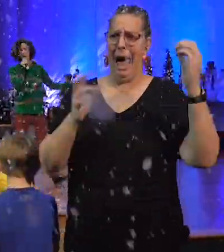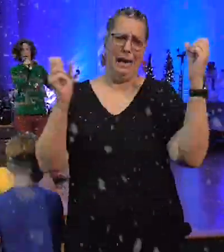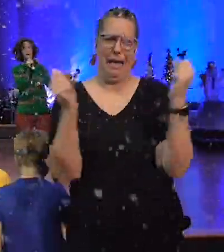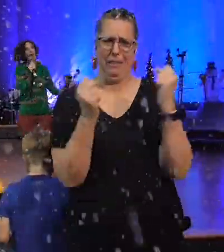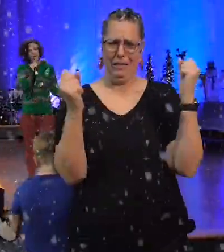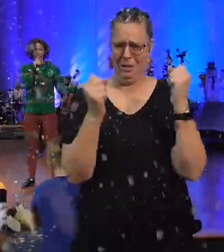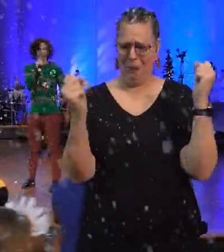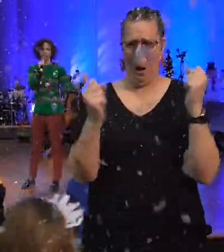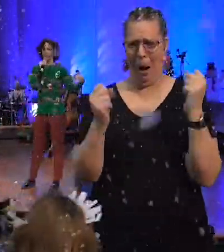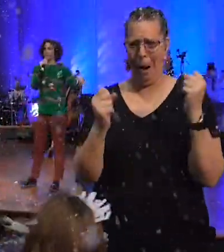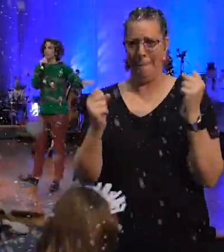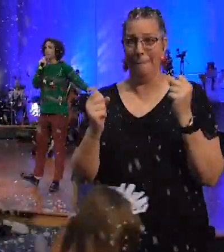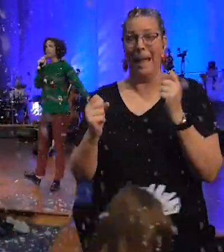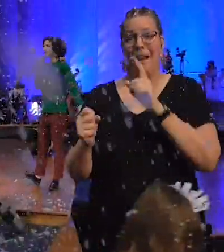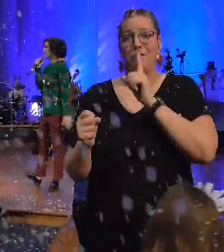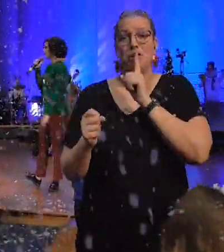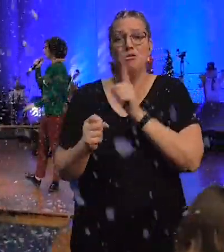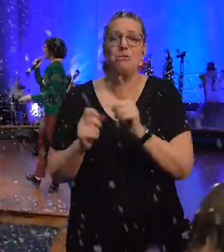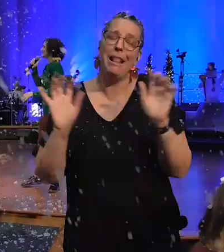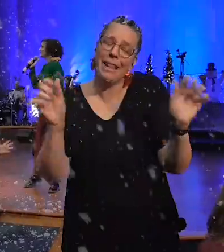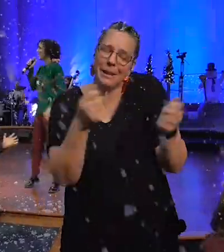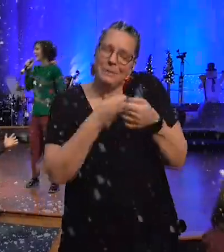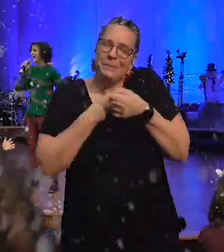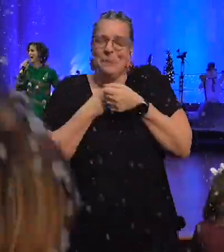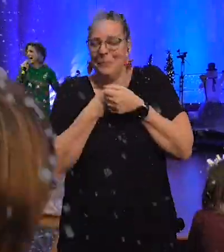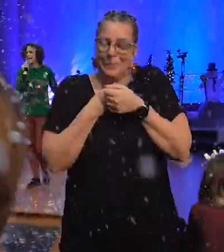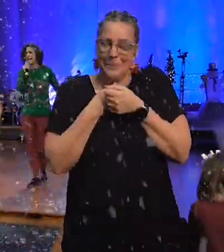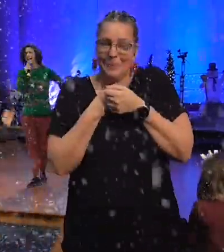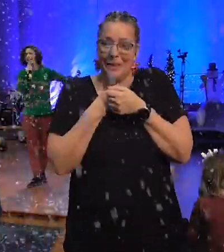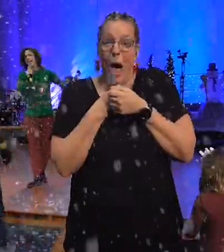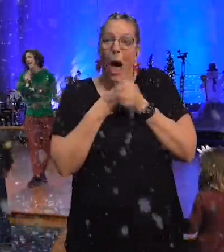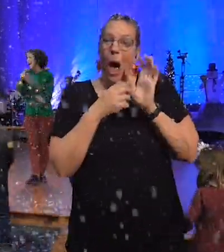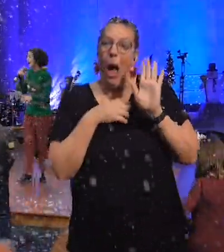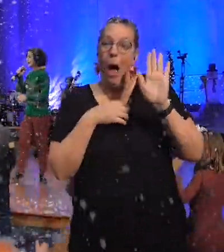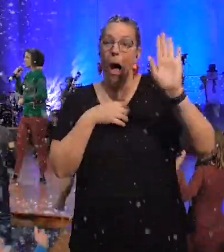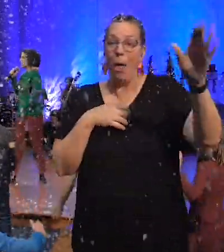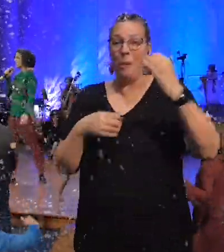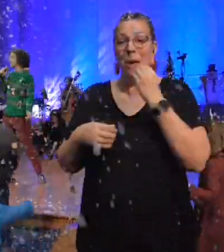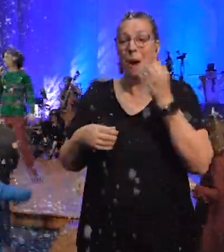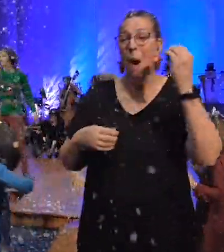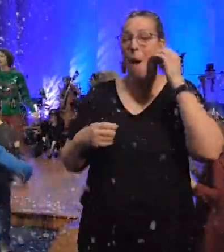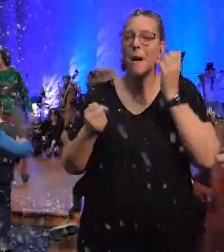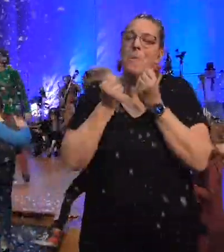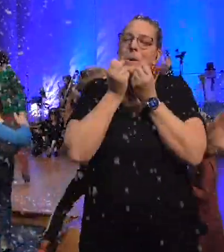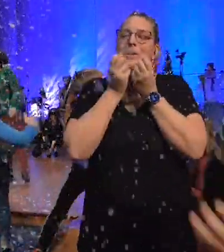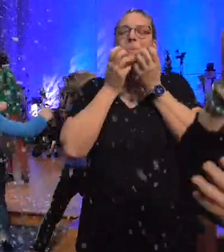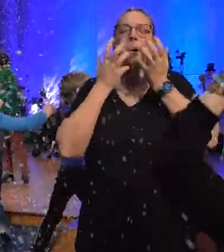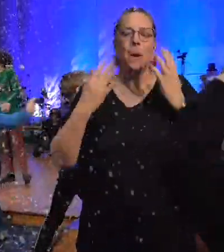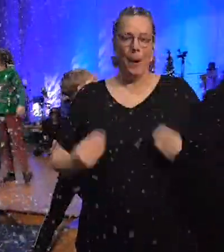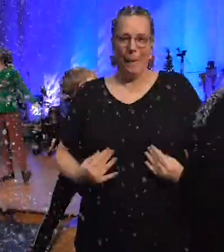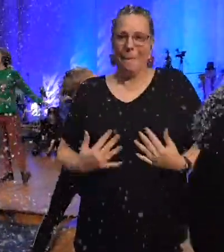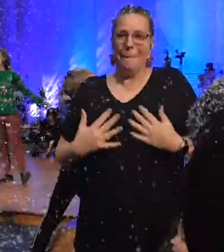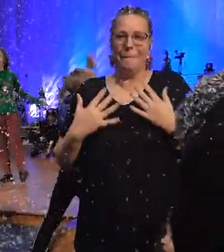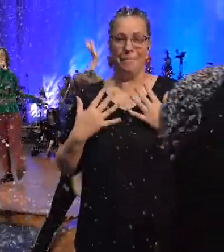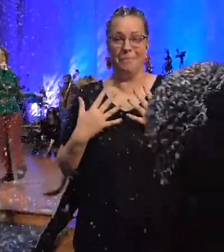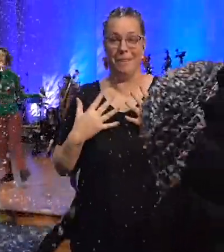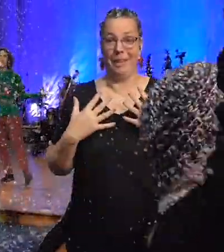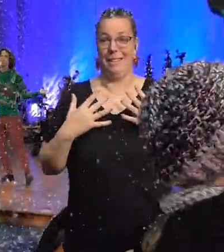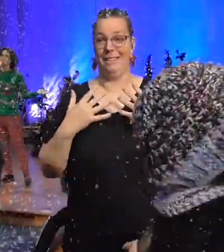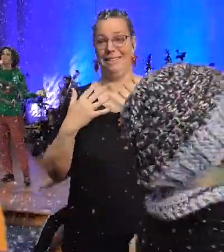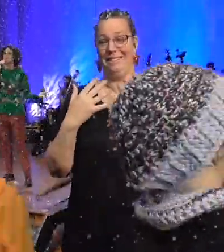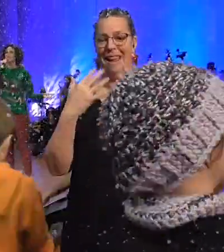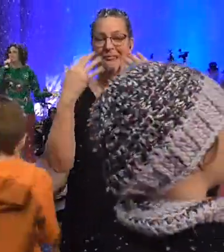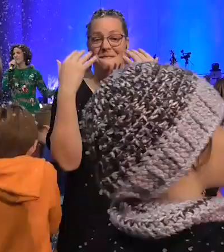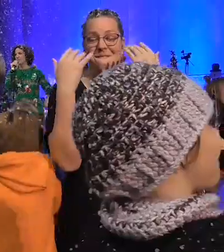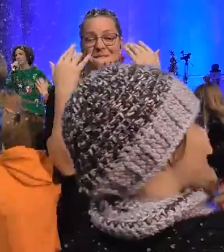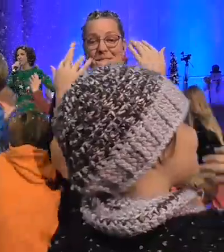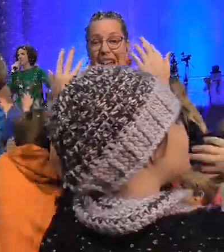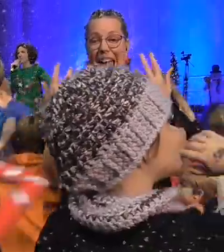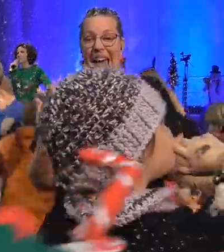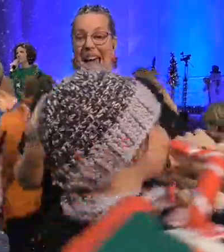good night hate going out in the storm but you the only me time all the way home I'll